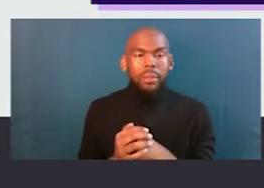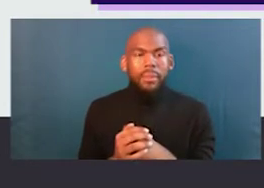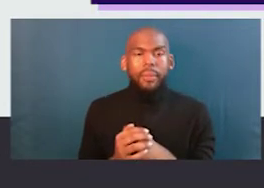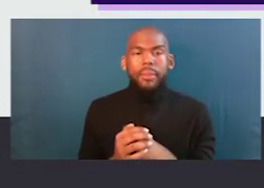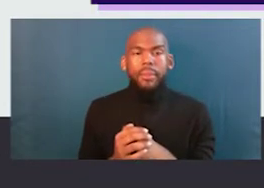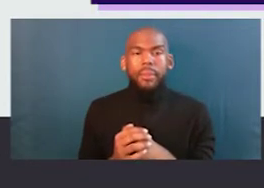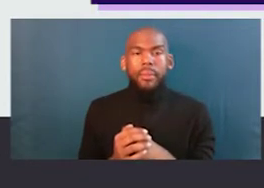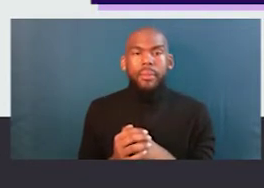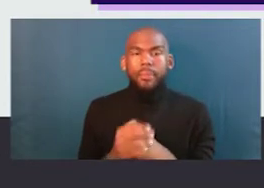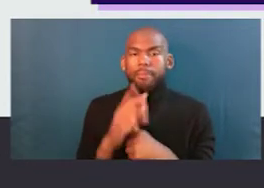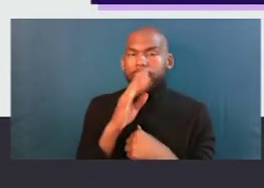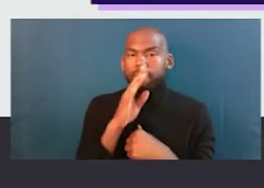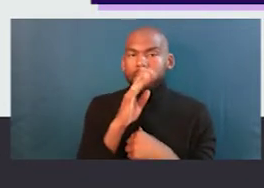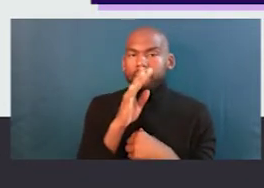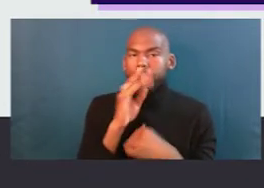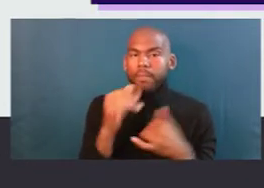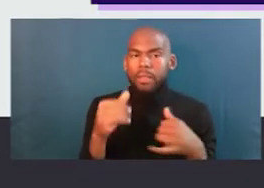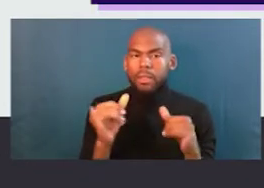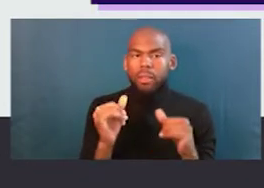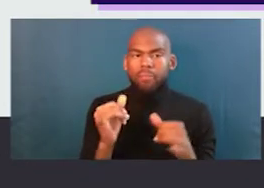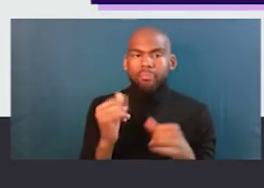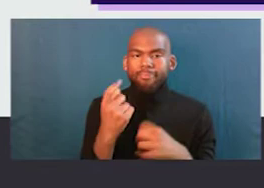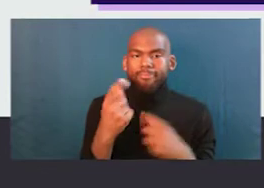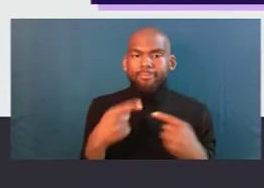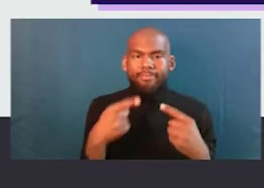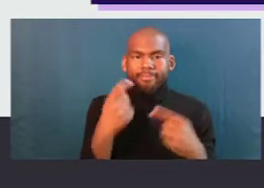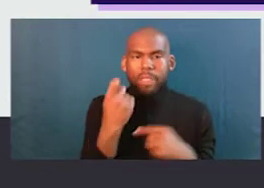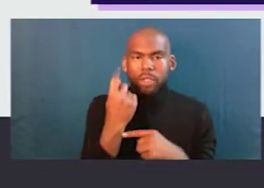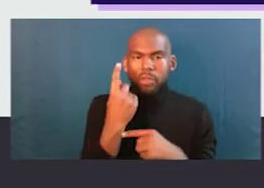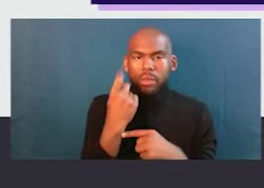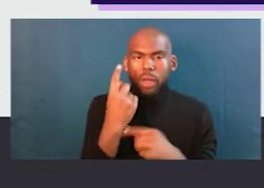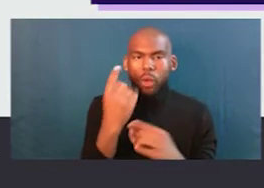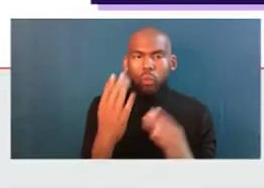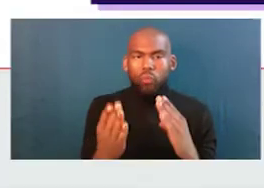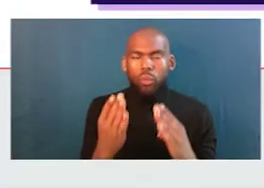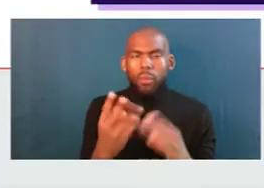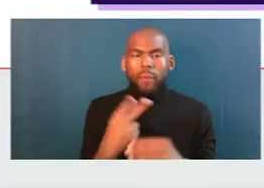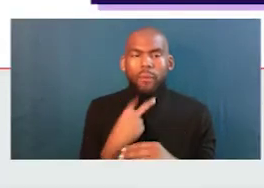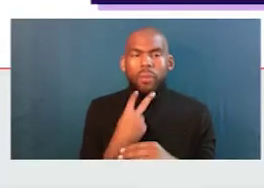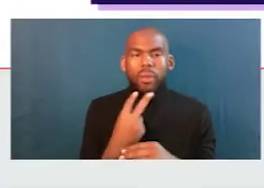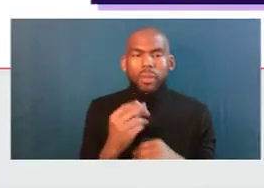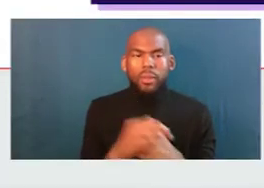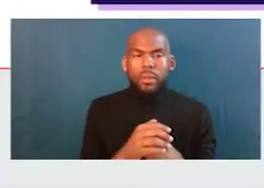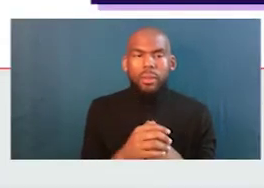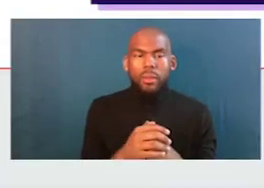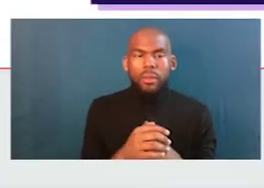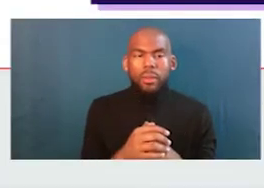link dispenser. List end. All rights -- proudly powered by WordPress. Products button.